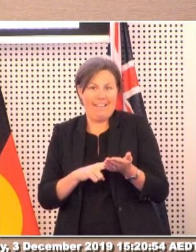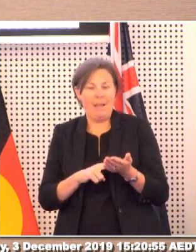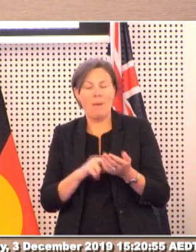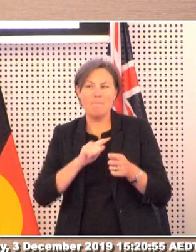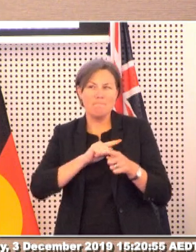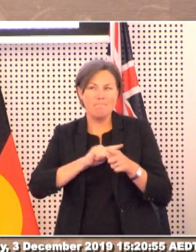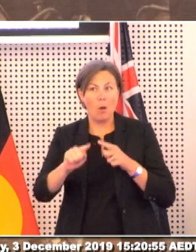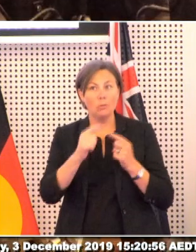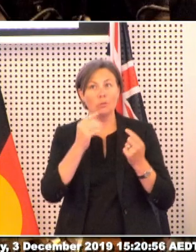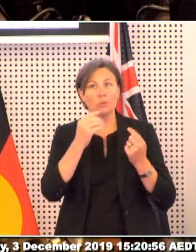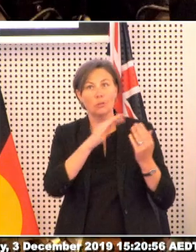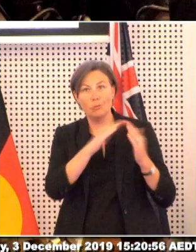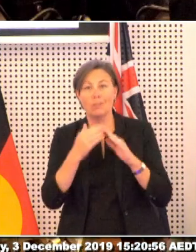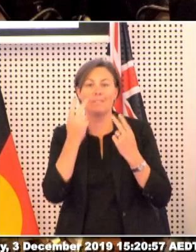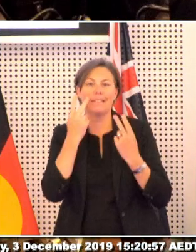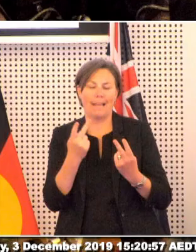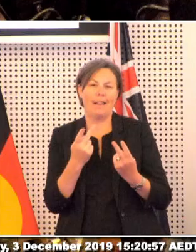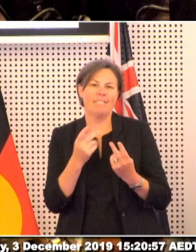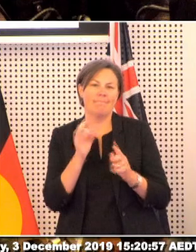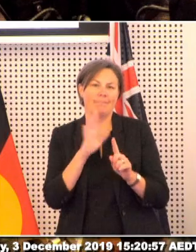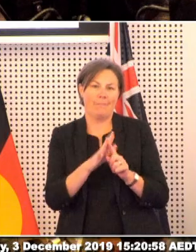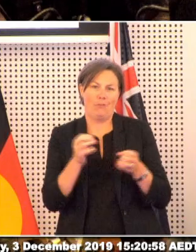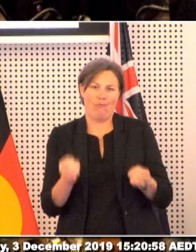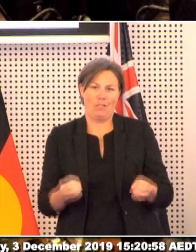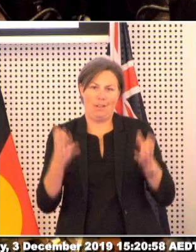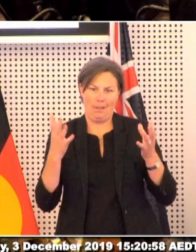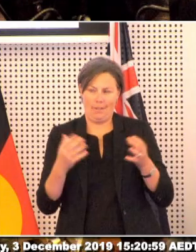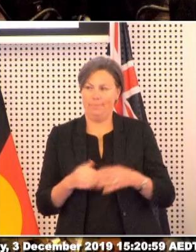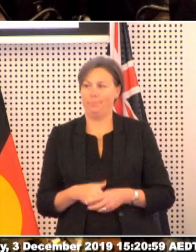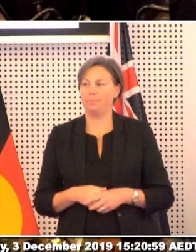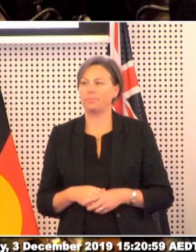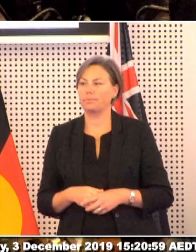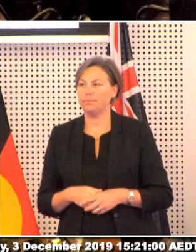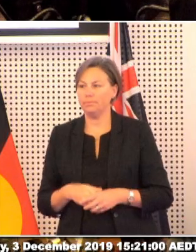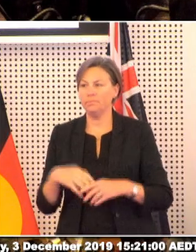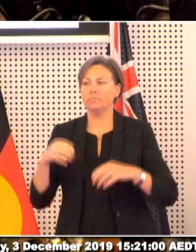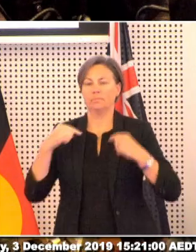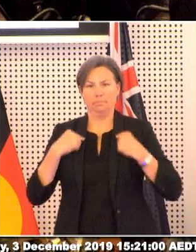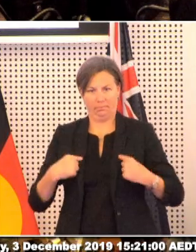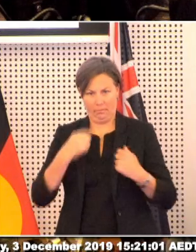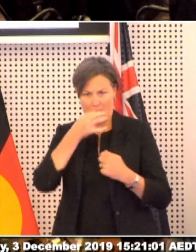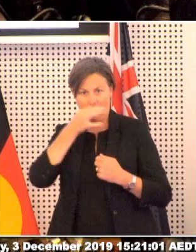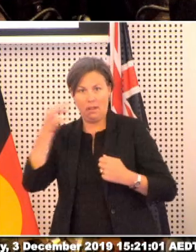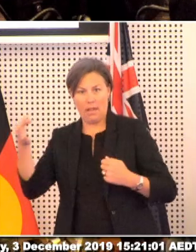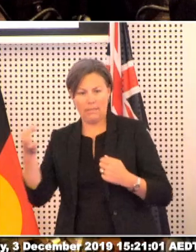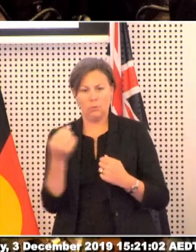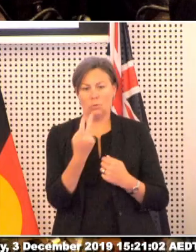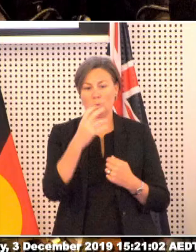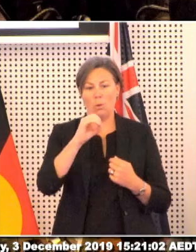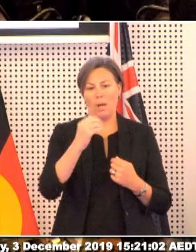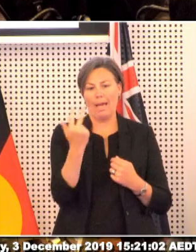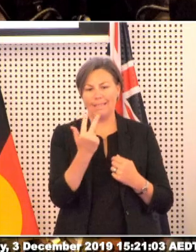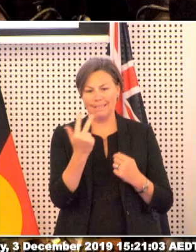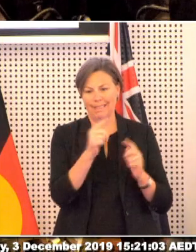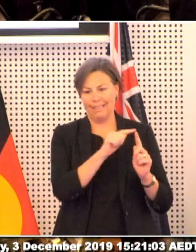In the year 2018-2019 there were 5527 community visits, and you’ve